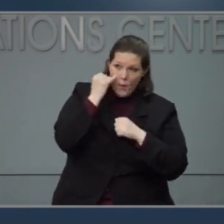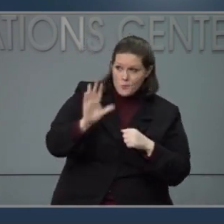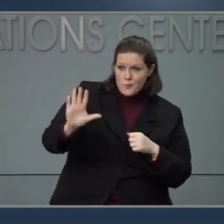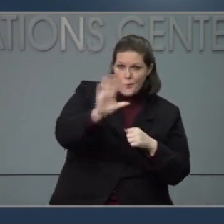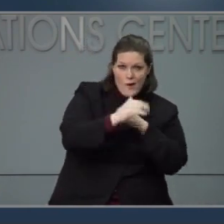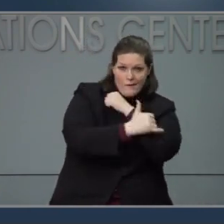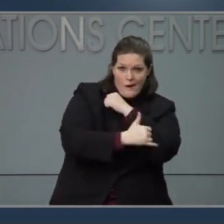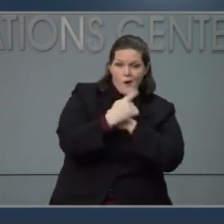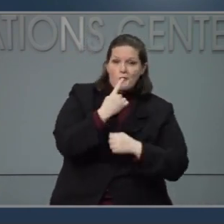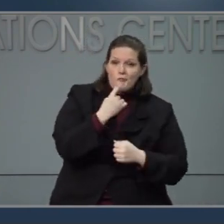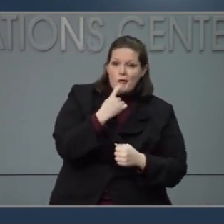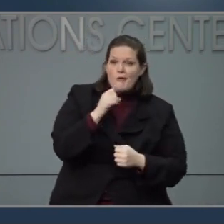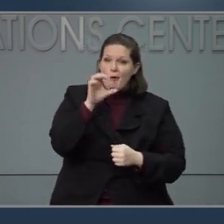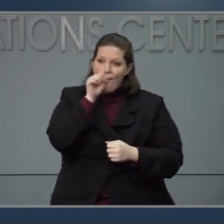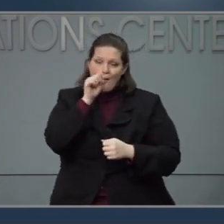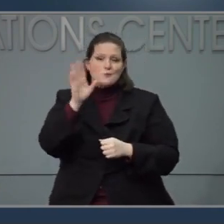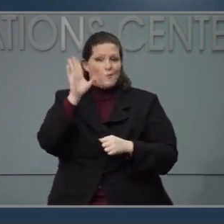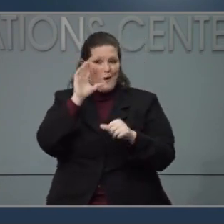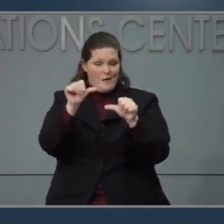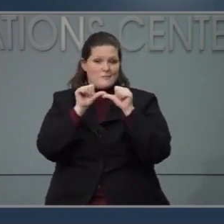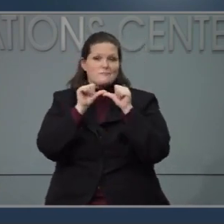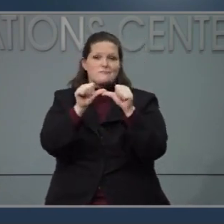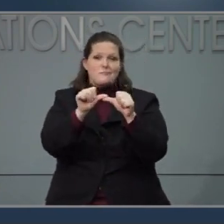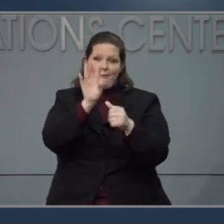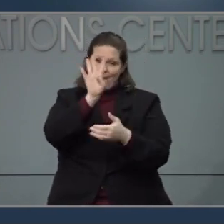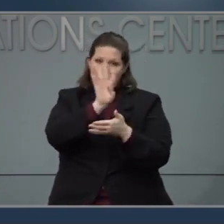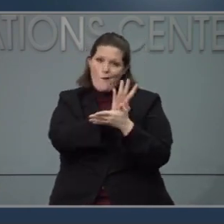MOVING FORWARD, WE WILL PUBLISH THIS REPORT MONTHLY.